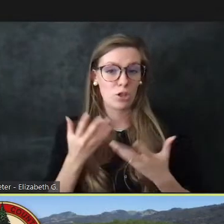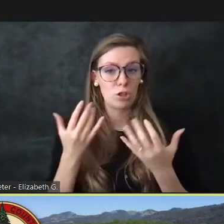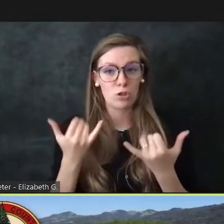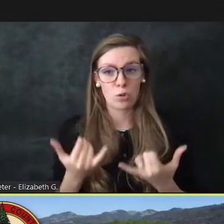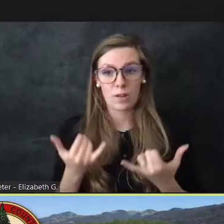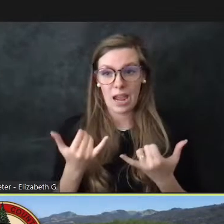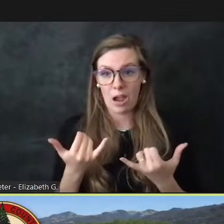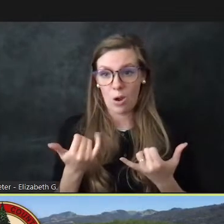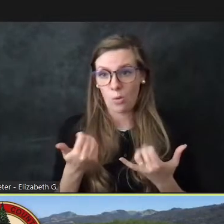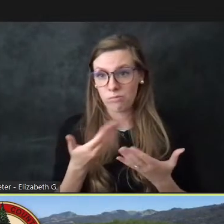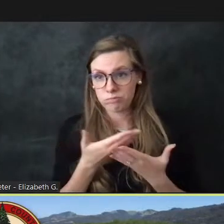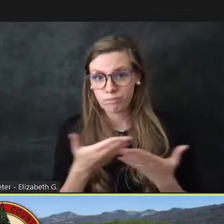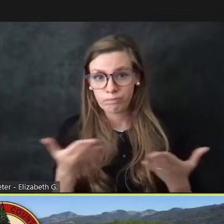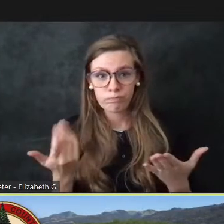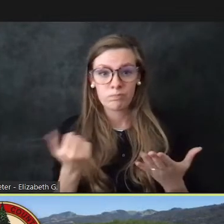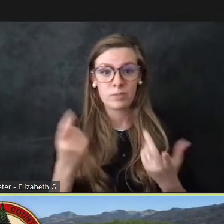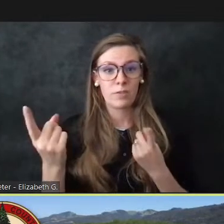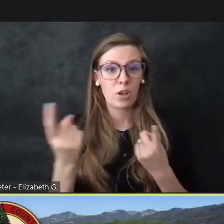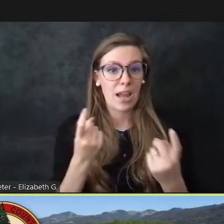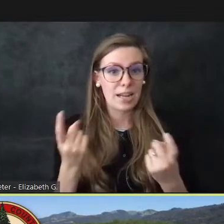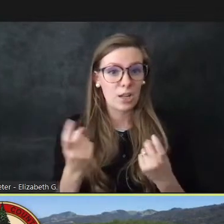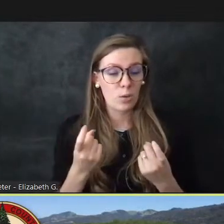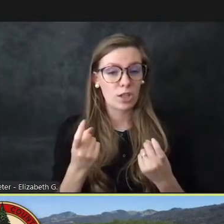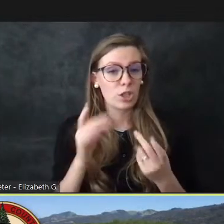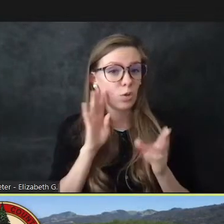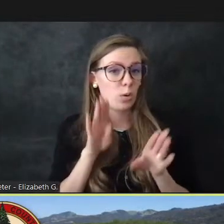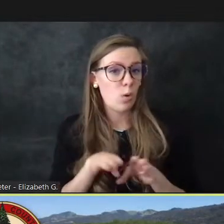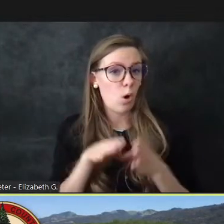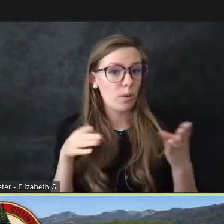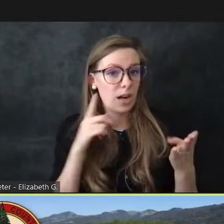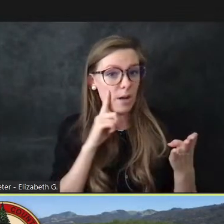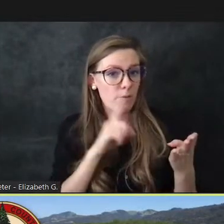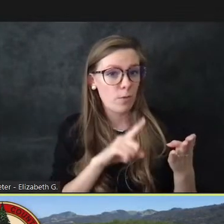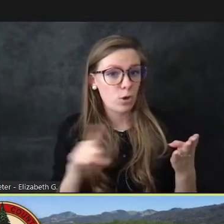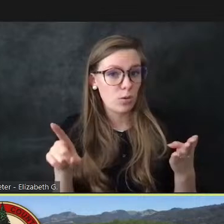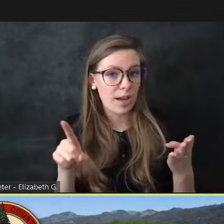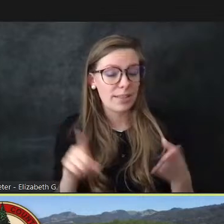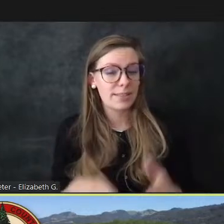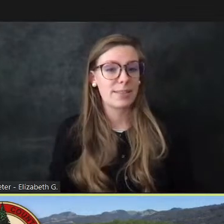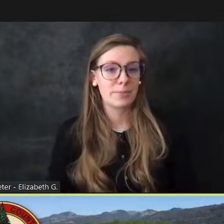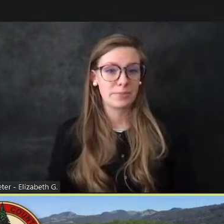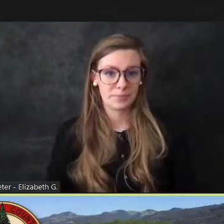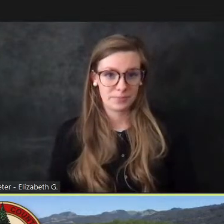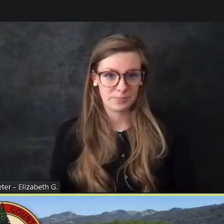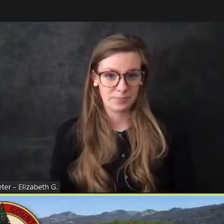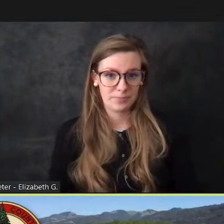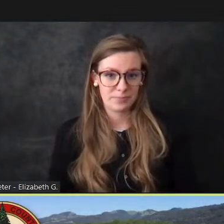questions or any media has any questions, if you could put it in the chat room,